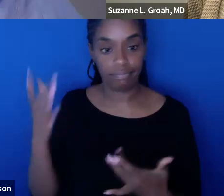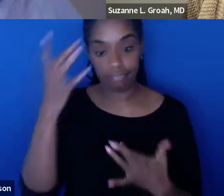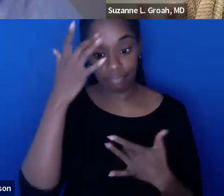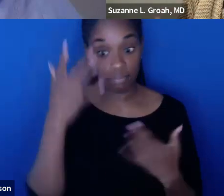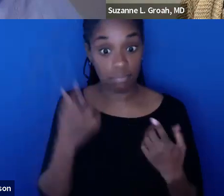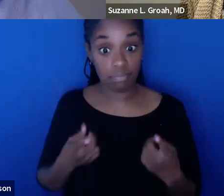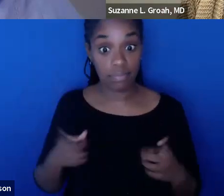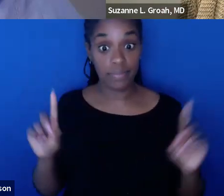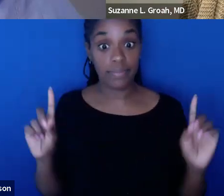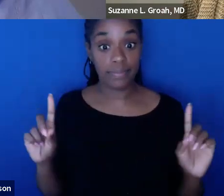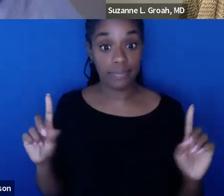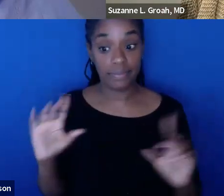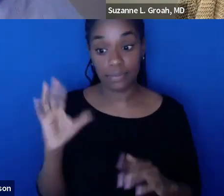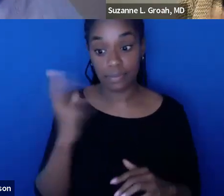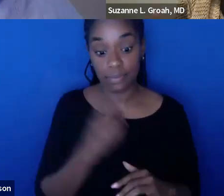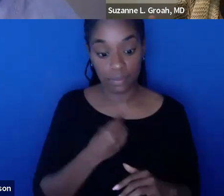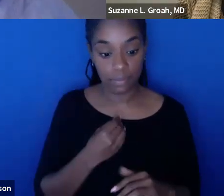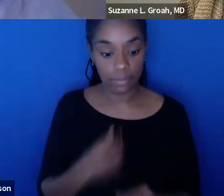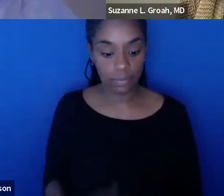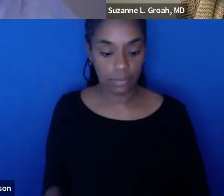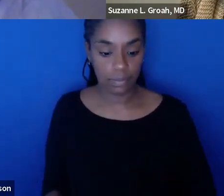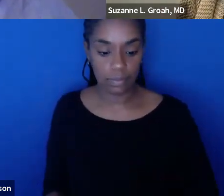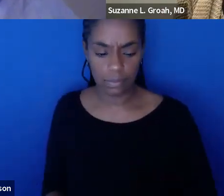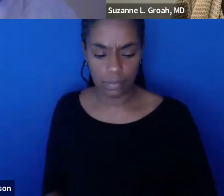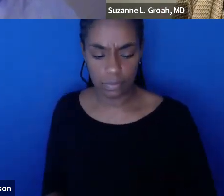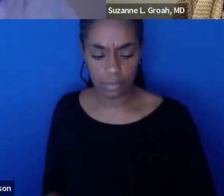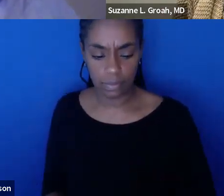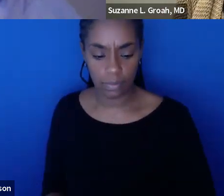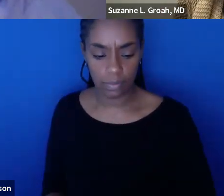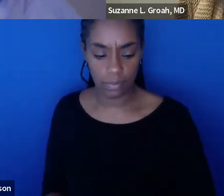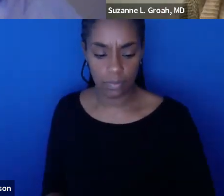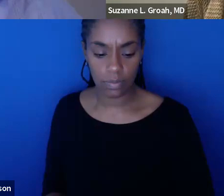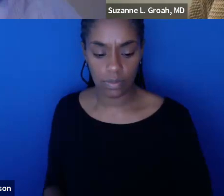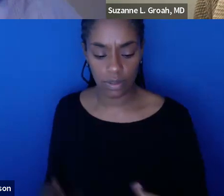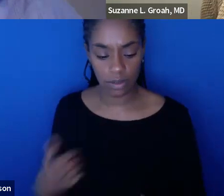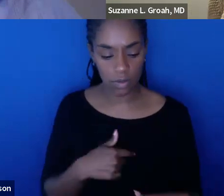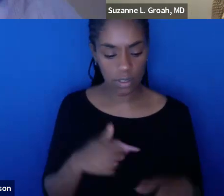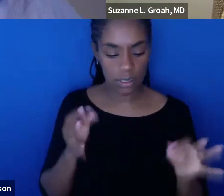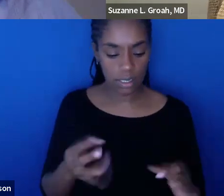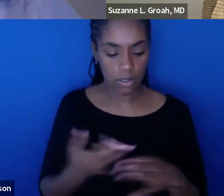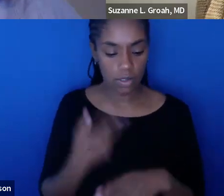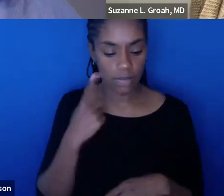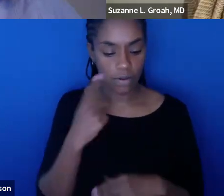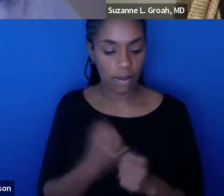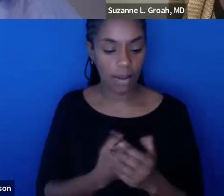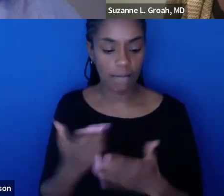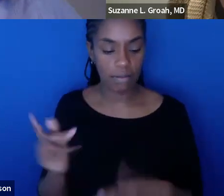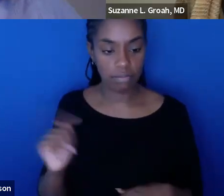It worked so beautifully that we decided to use it for everything urine. So we use it for our standard urine culture.